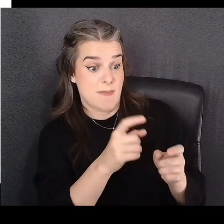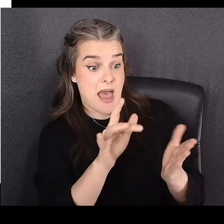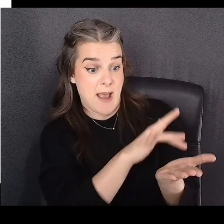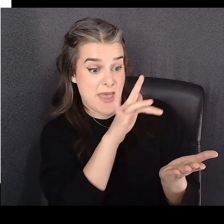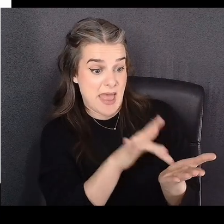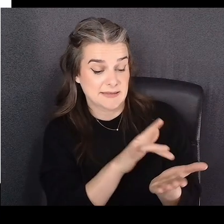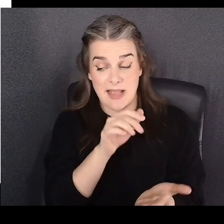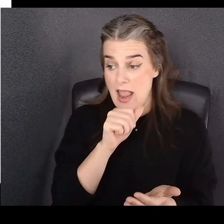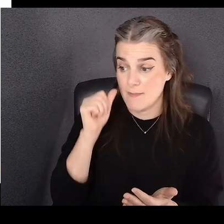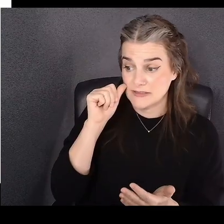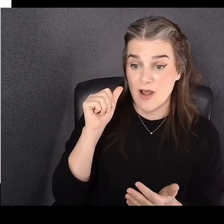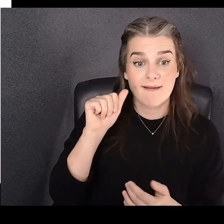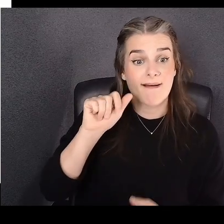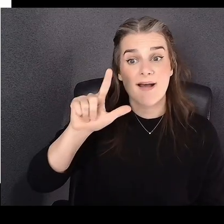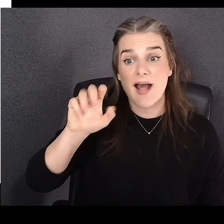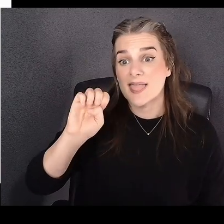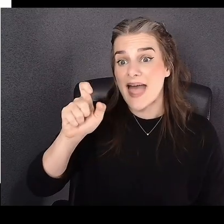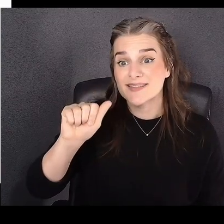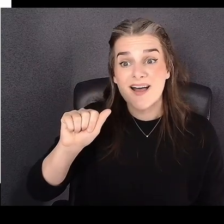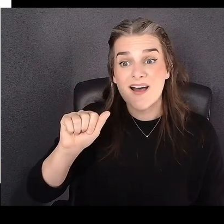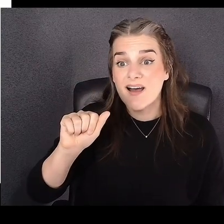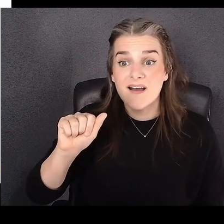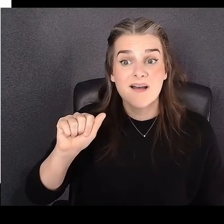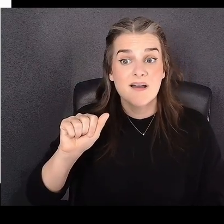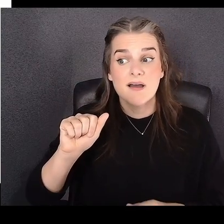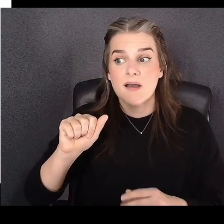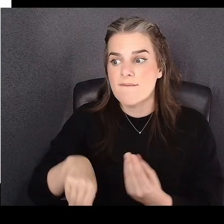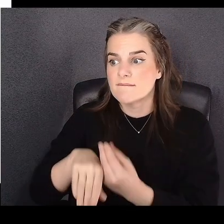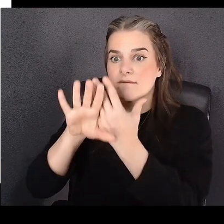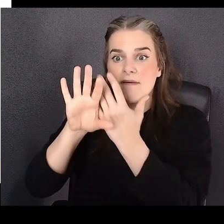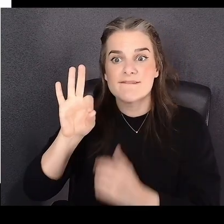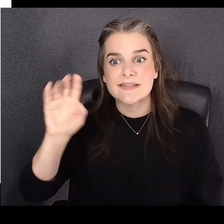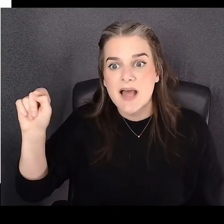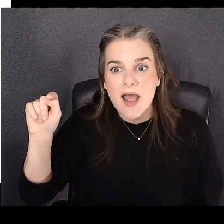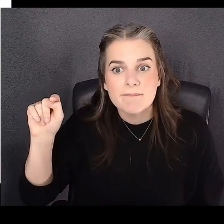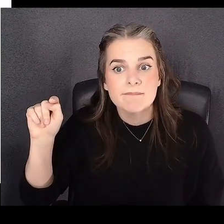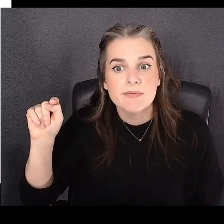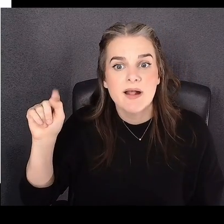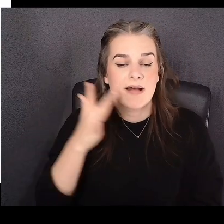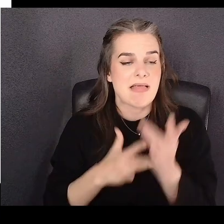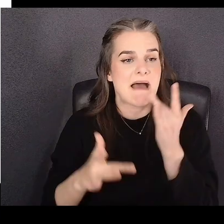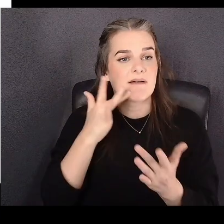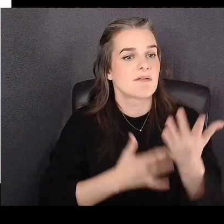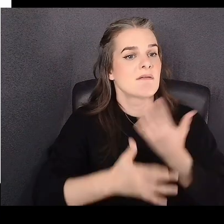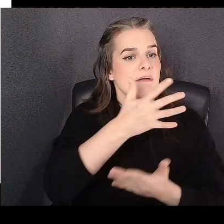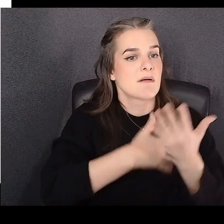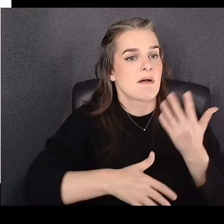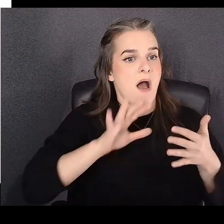And the lack of social connectedness allowed us to explore technology. And then we were able to then--